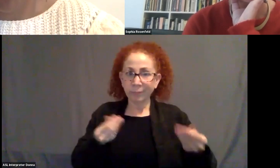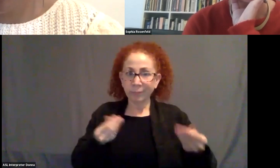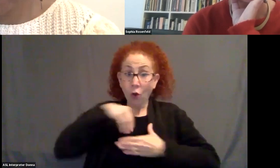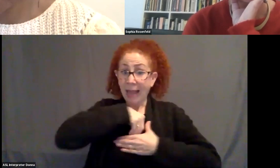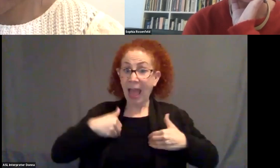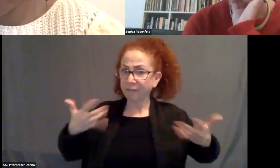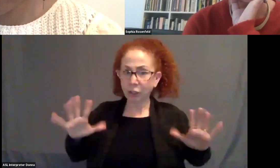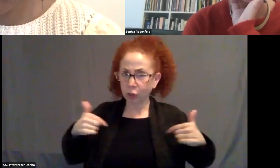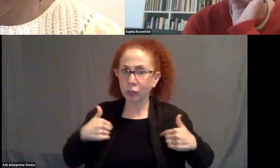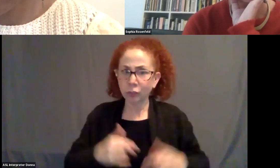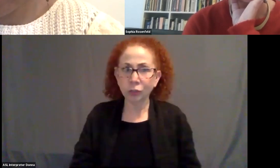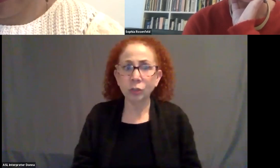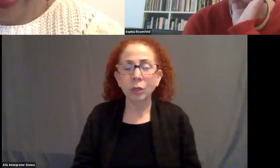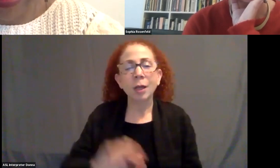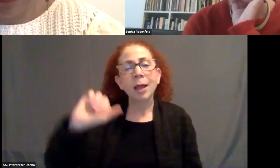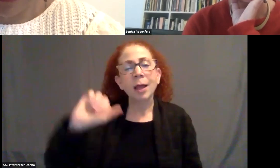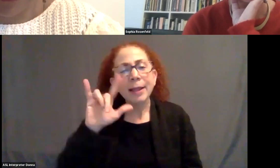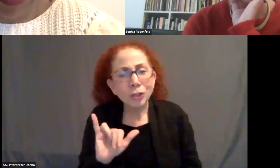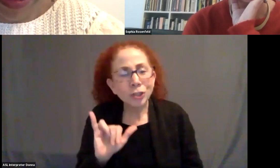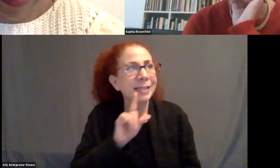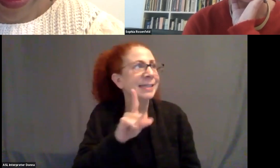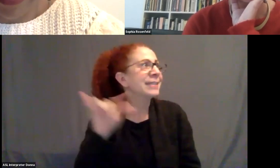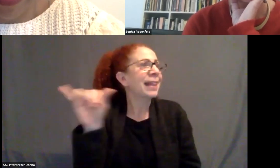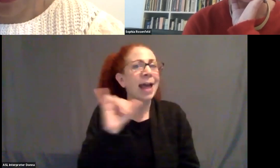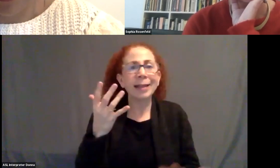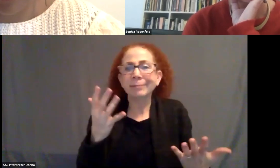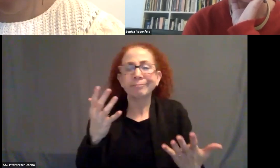Agency is like the quality of intelligence or something,